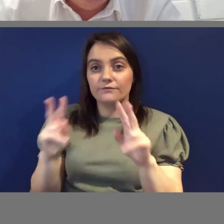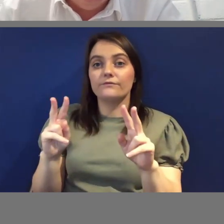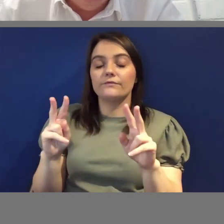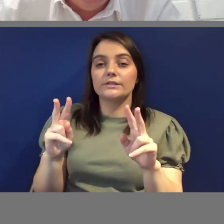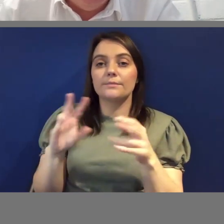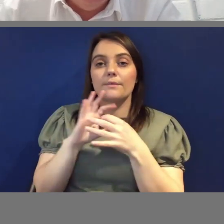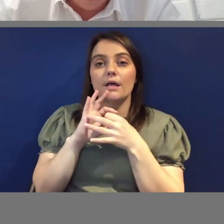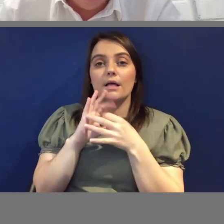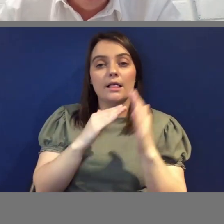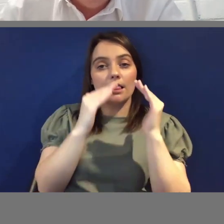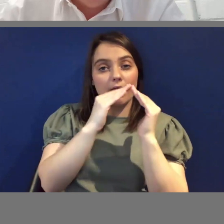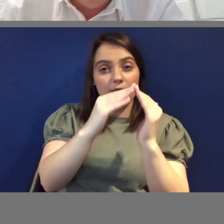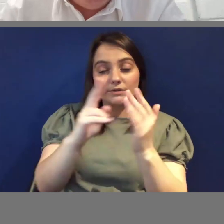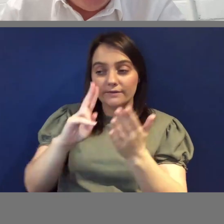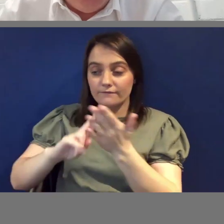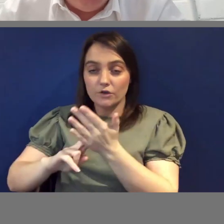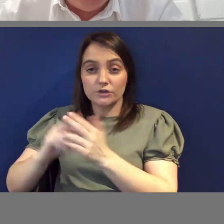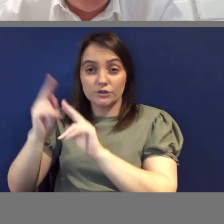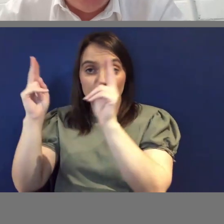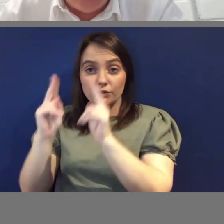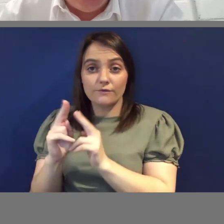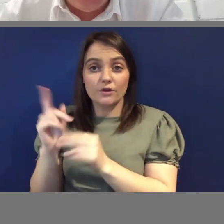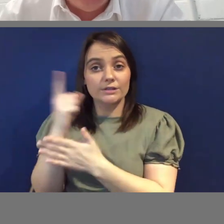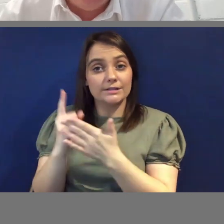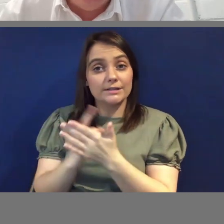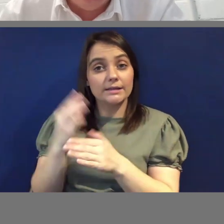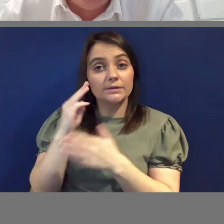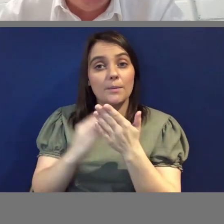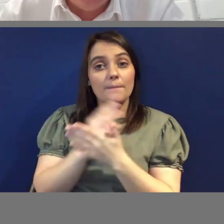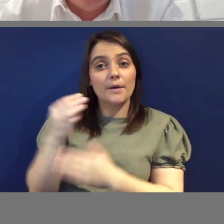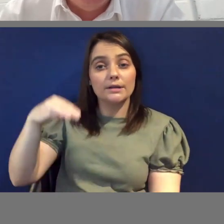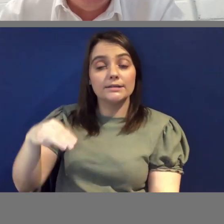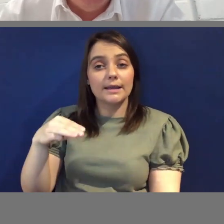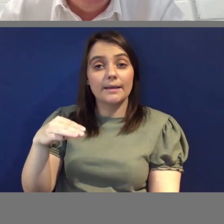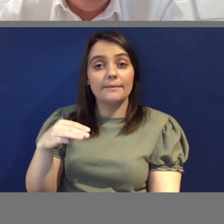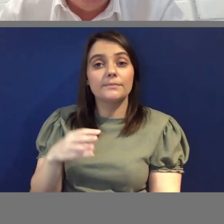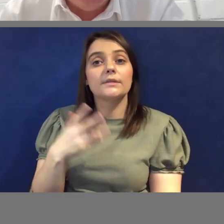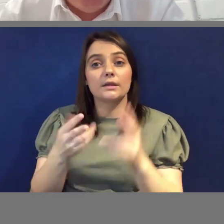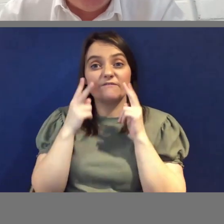Design housing so part M requires that a house is visitable for someone a disability whereas good